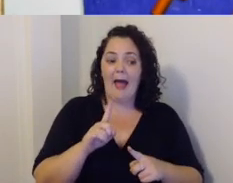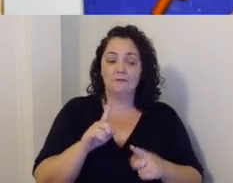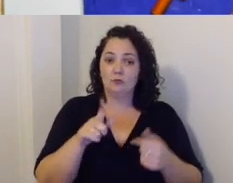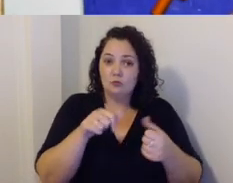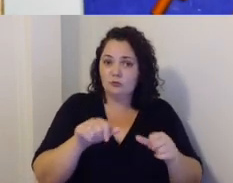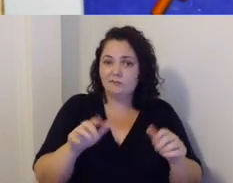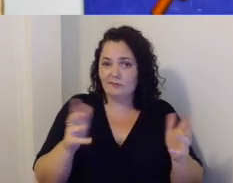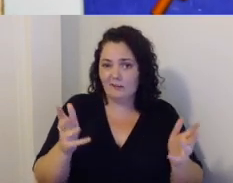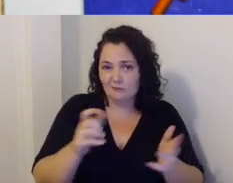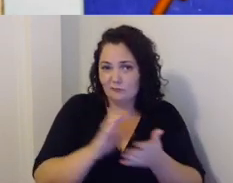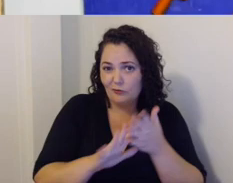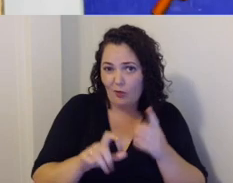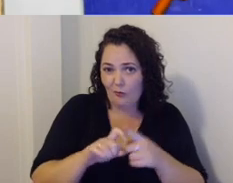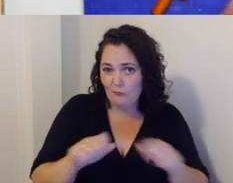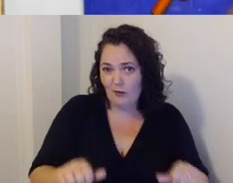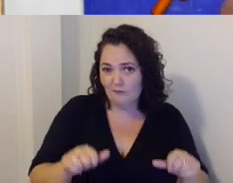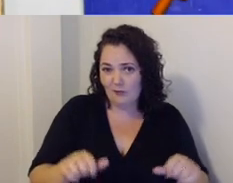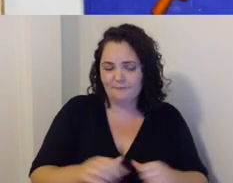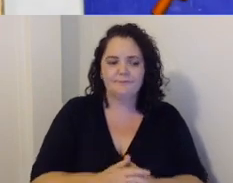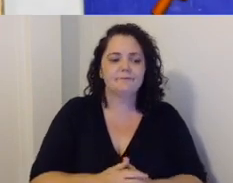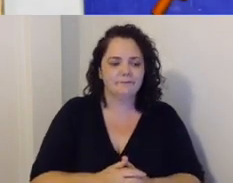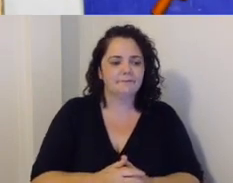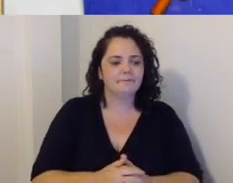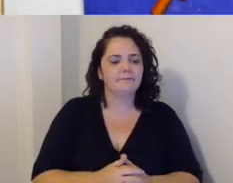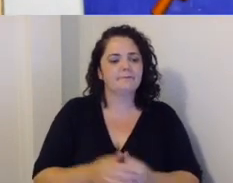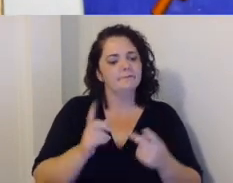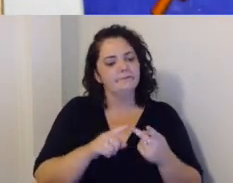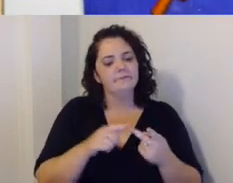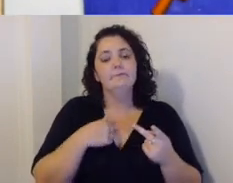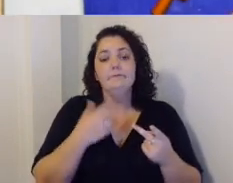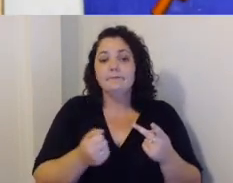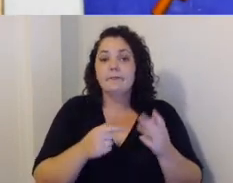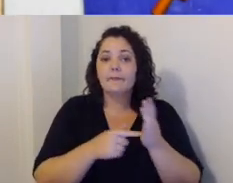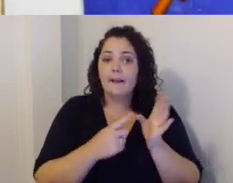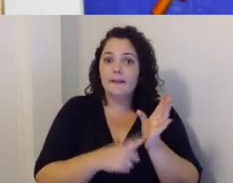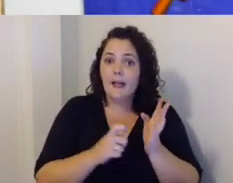really well so I have some ground up chalk here that I'm going to use, I also have talcum powder